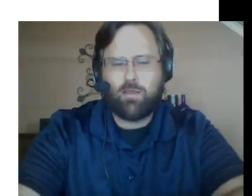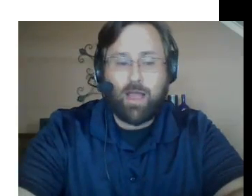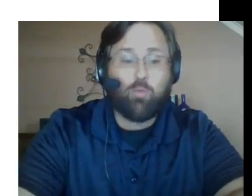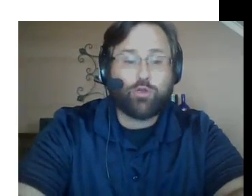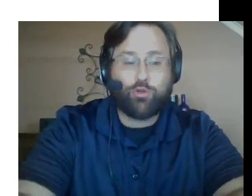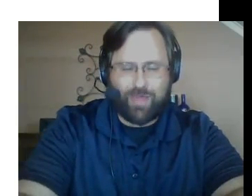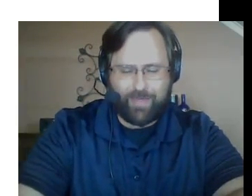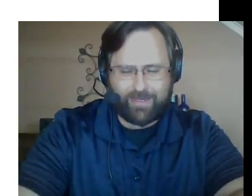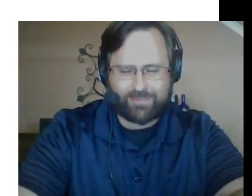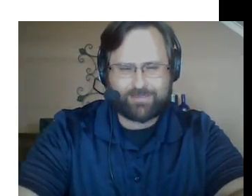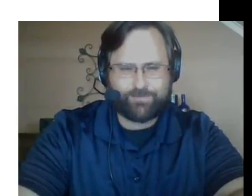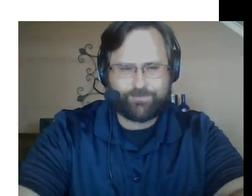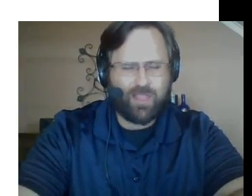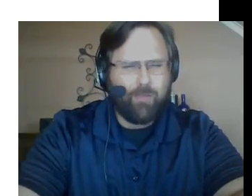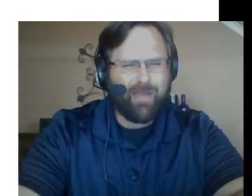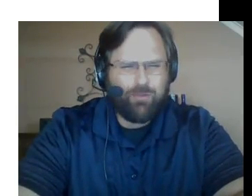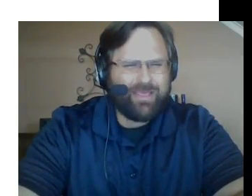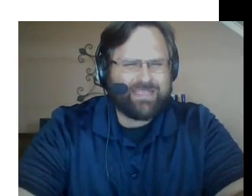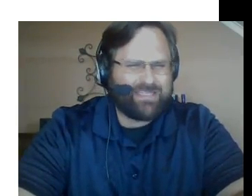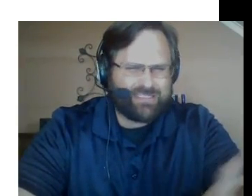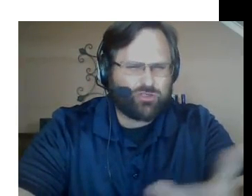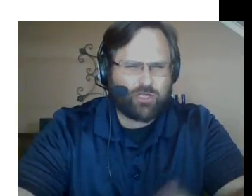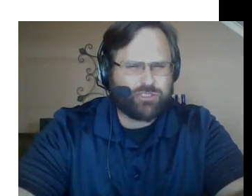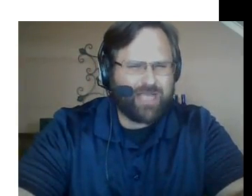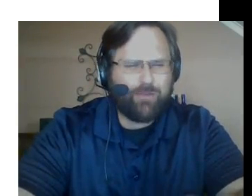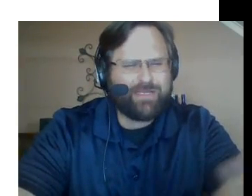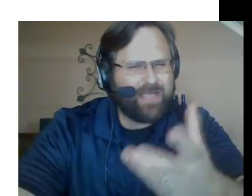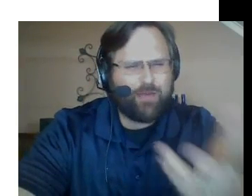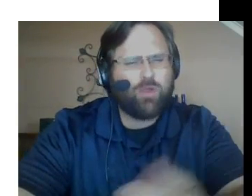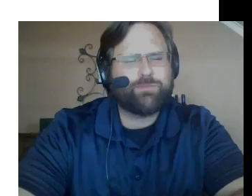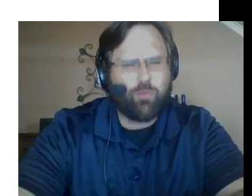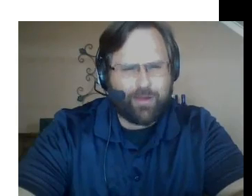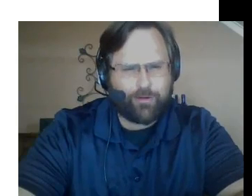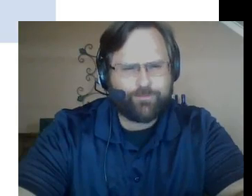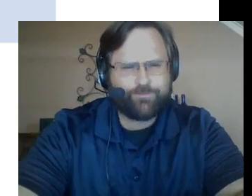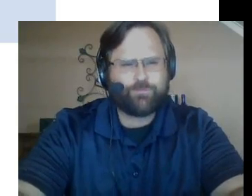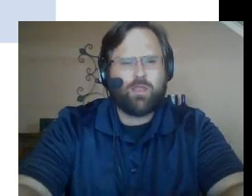I wonder who that man is how do we get to these structures how do we decide what to put where